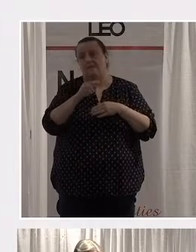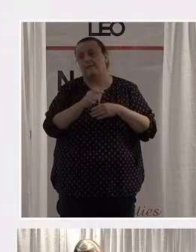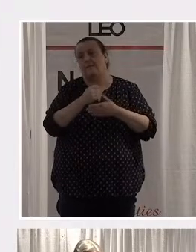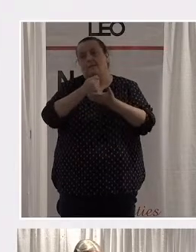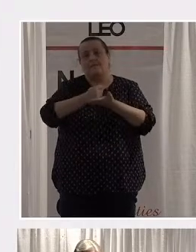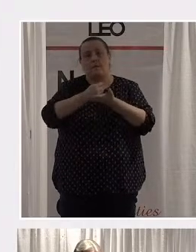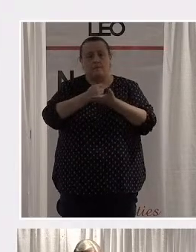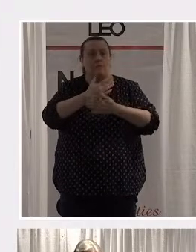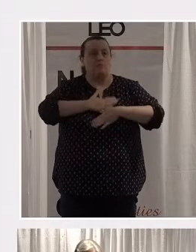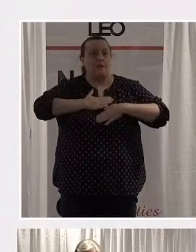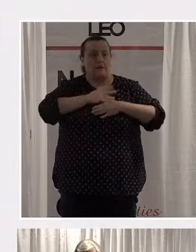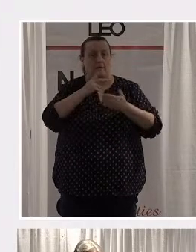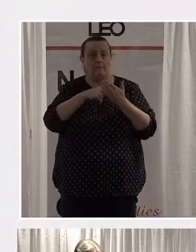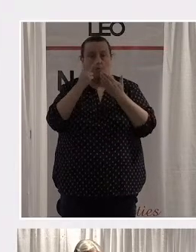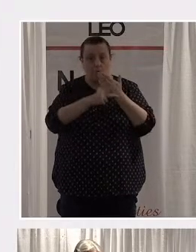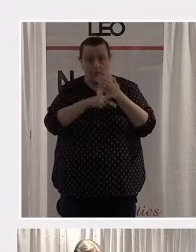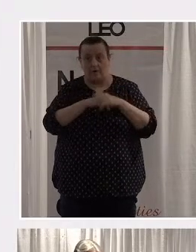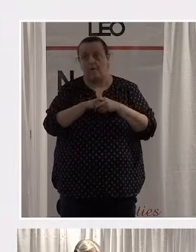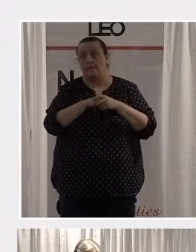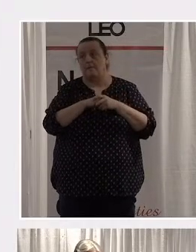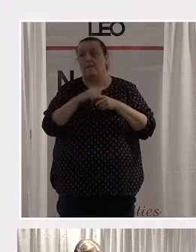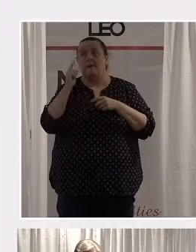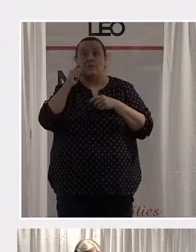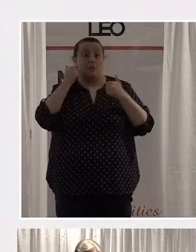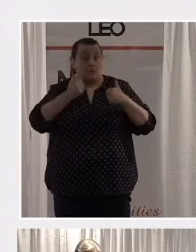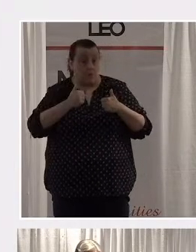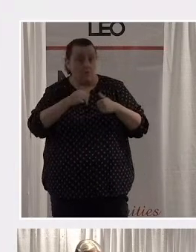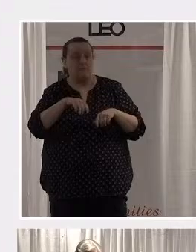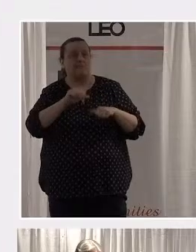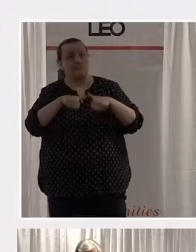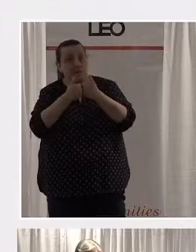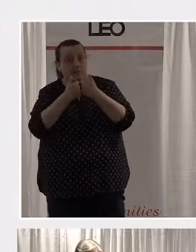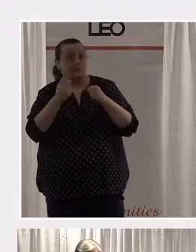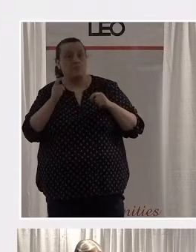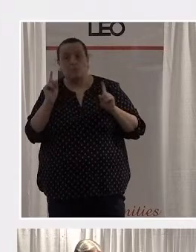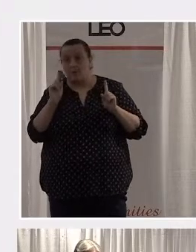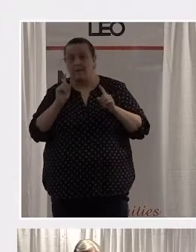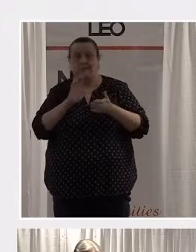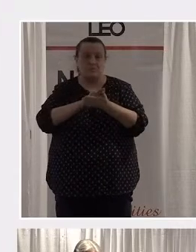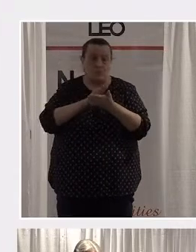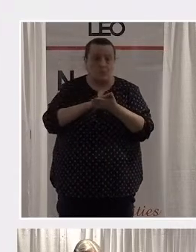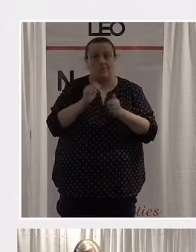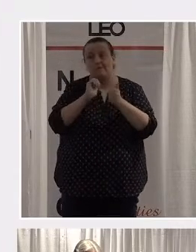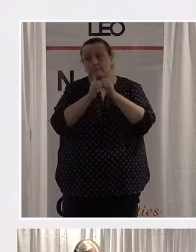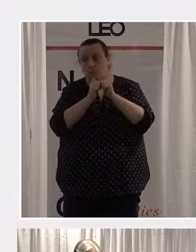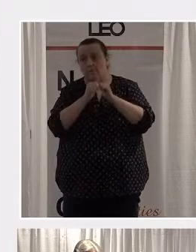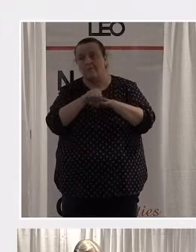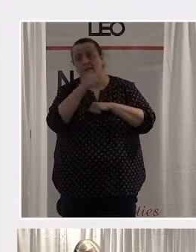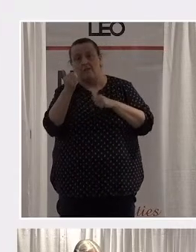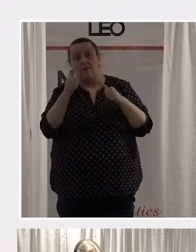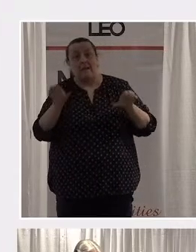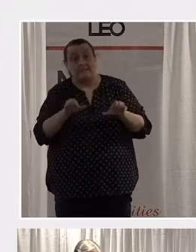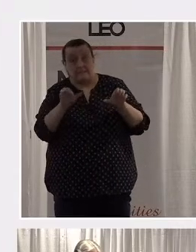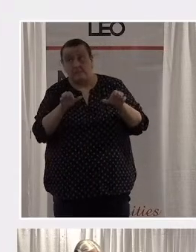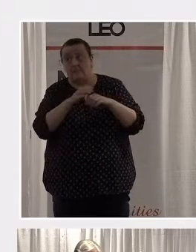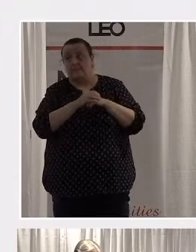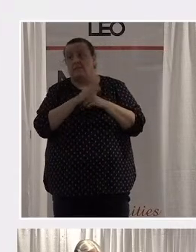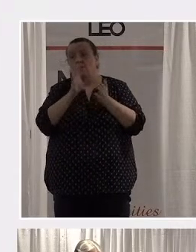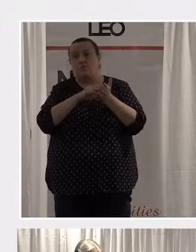GROWING UP WITH HEARING LOSS HE FACED CHALLENGES IN COMMUNICATION IN SCHOOL, SPORTS AND OTHER ACTIVITIES BUT LEARNED TO ADVOCATE FOR HIMSELF